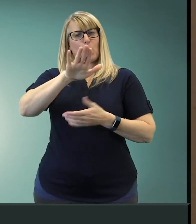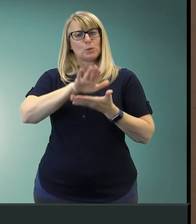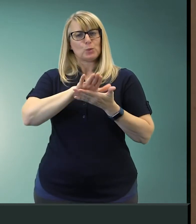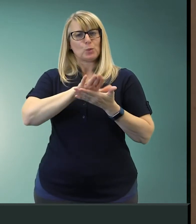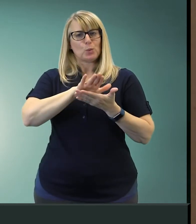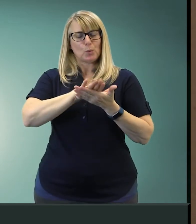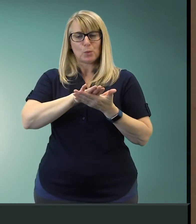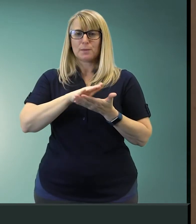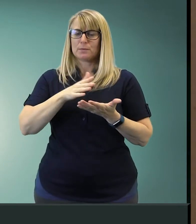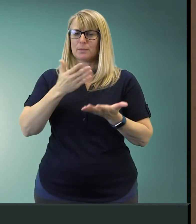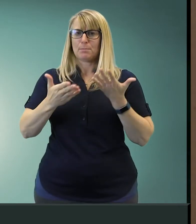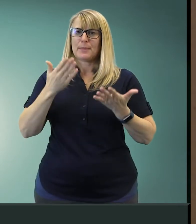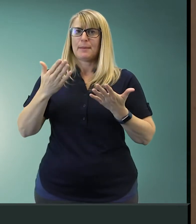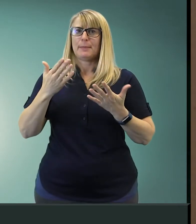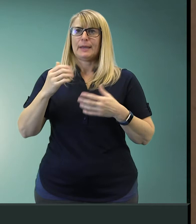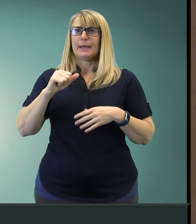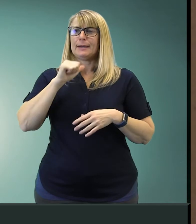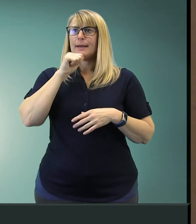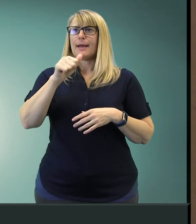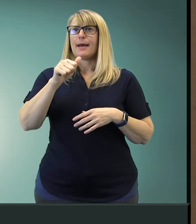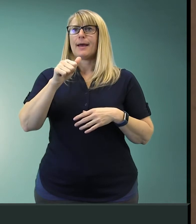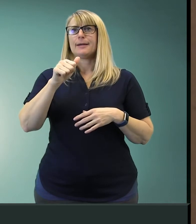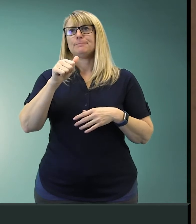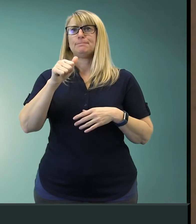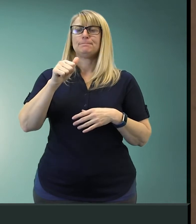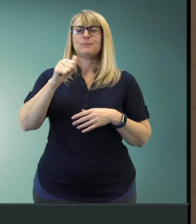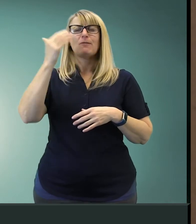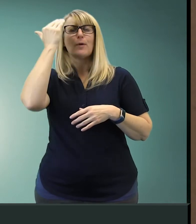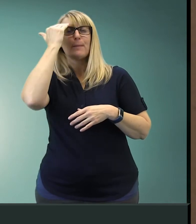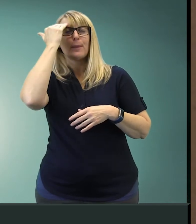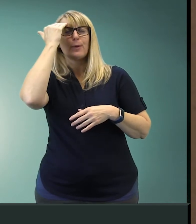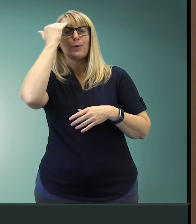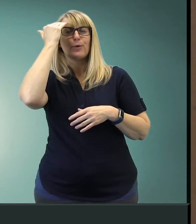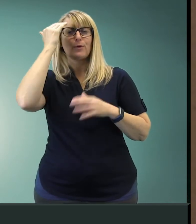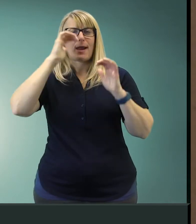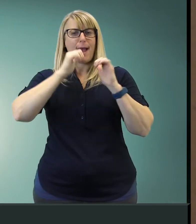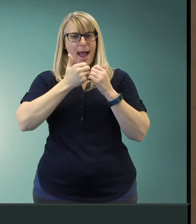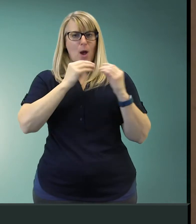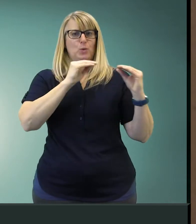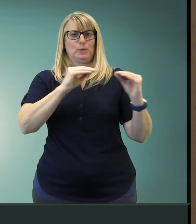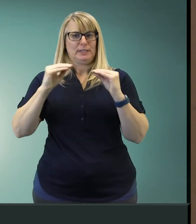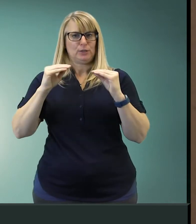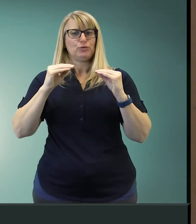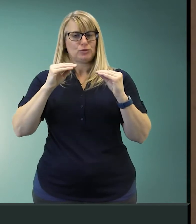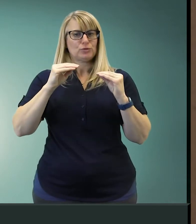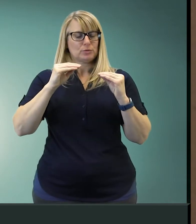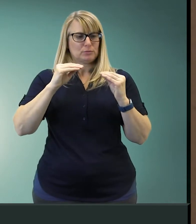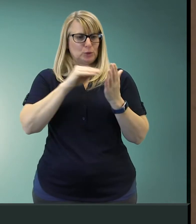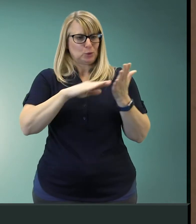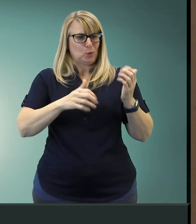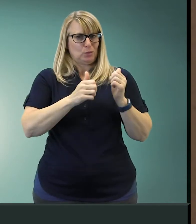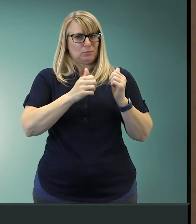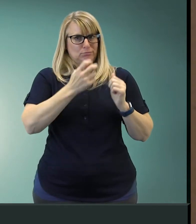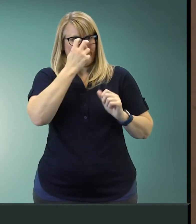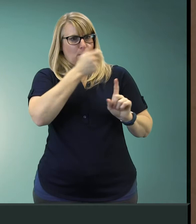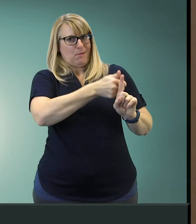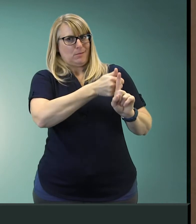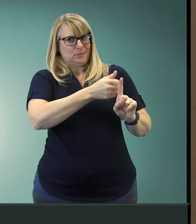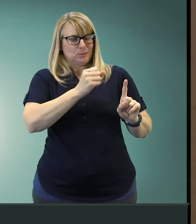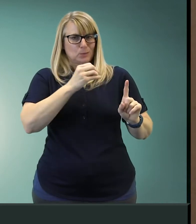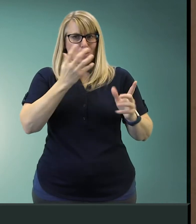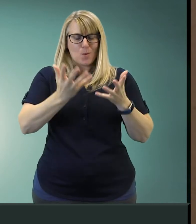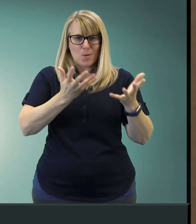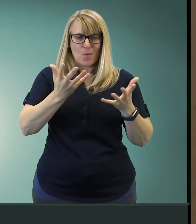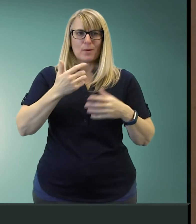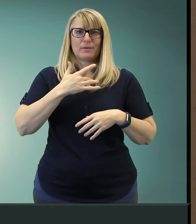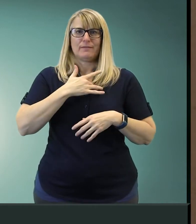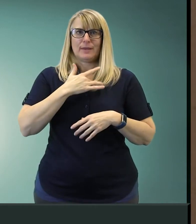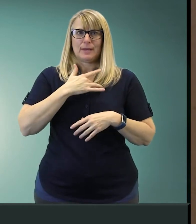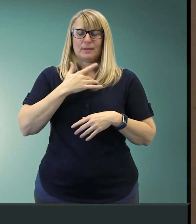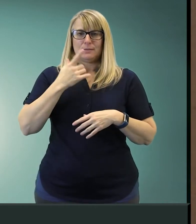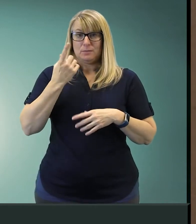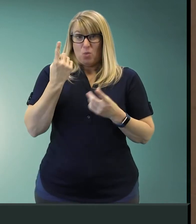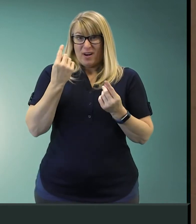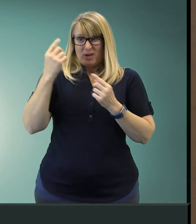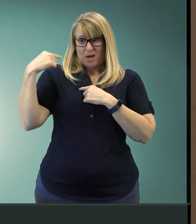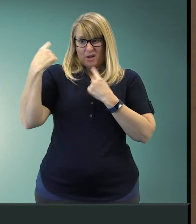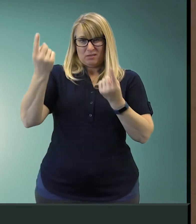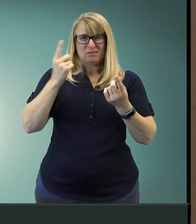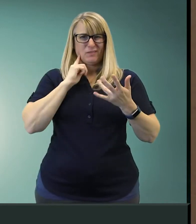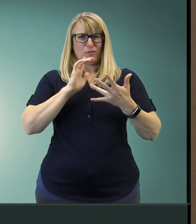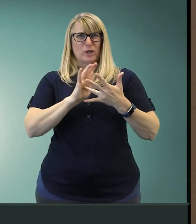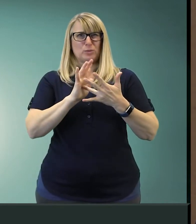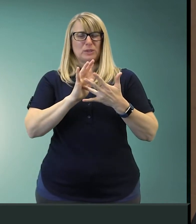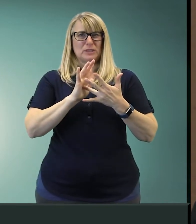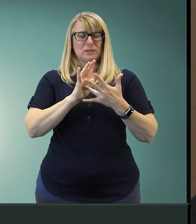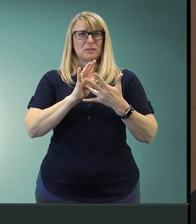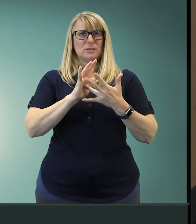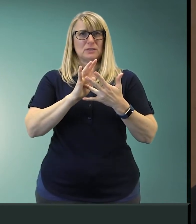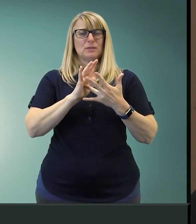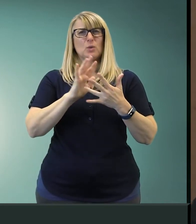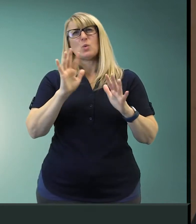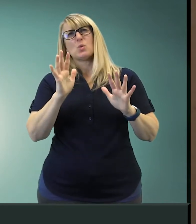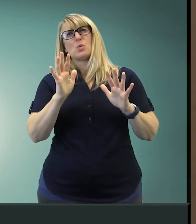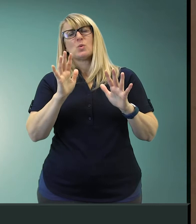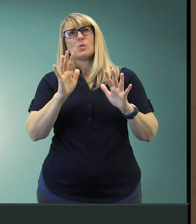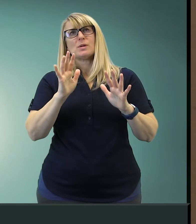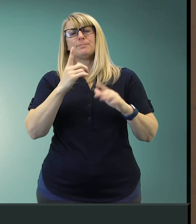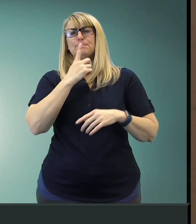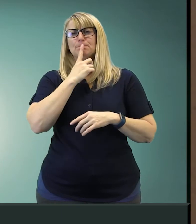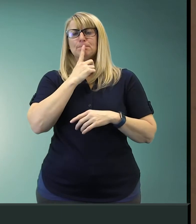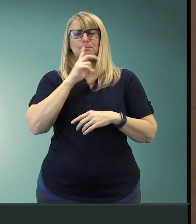at your own school might not be familiar with teaching a blind child. What I have done since my freshman year,